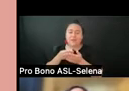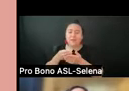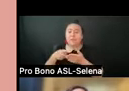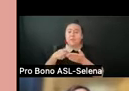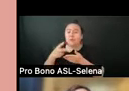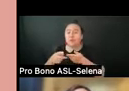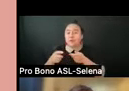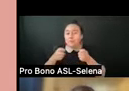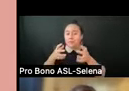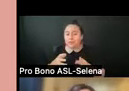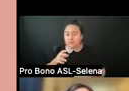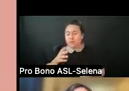What is NAI?